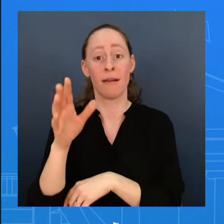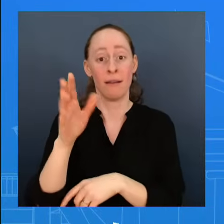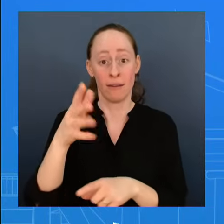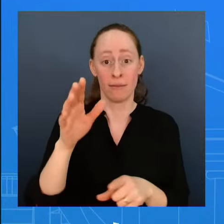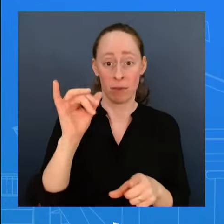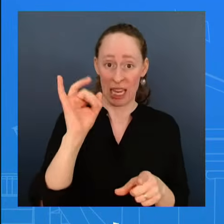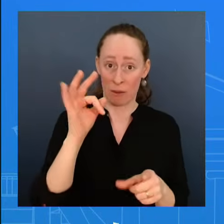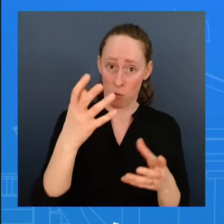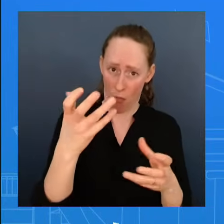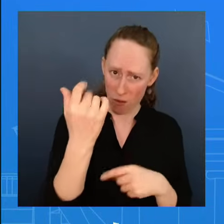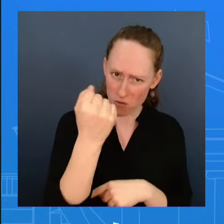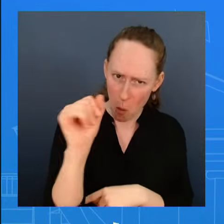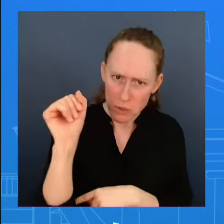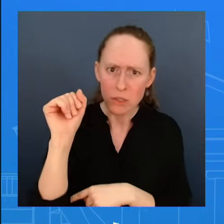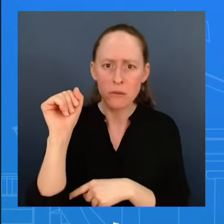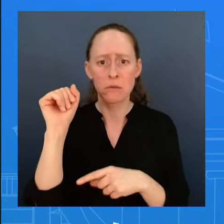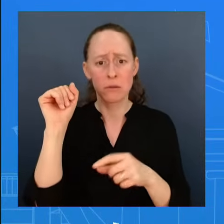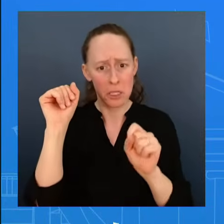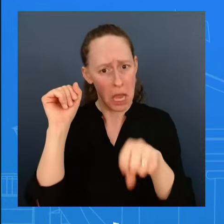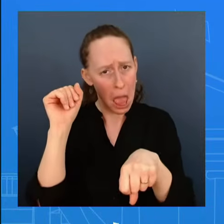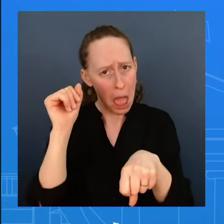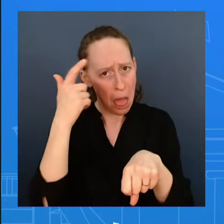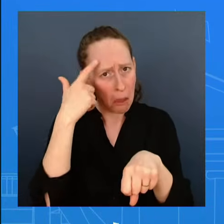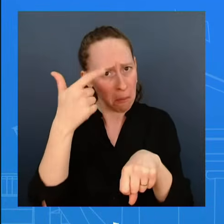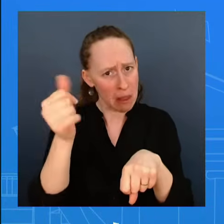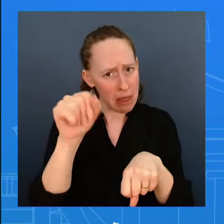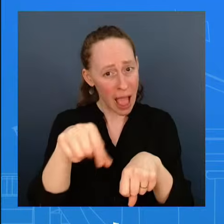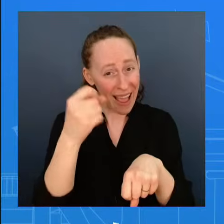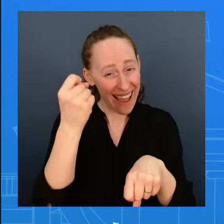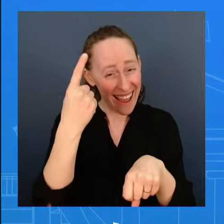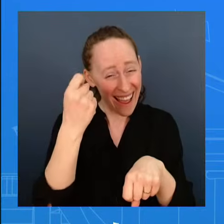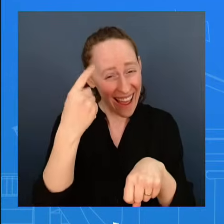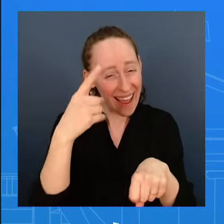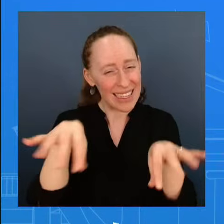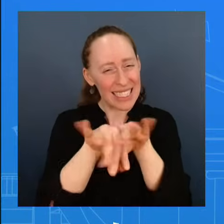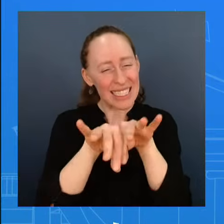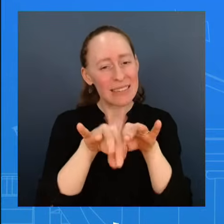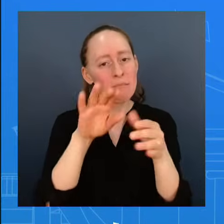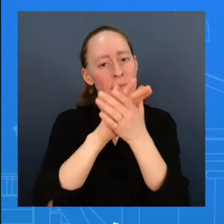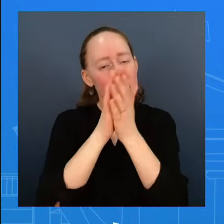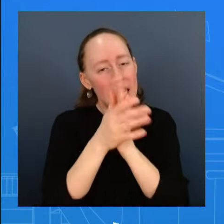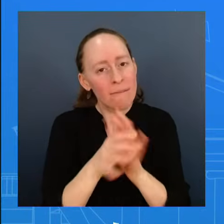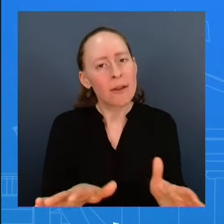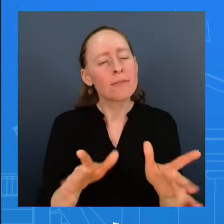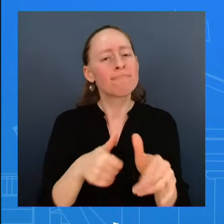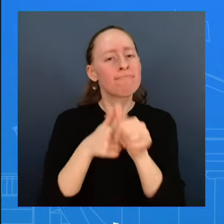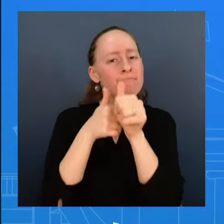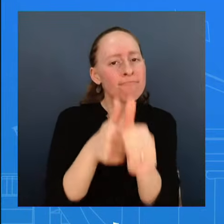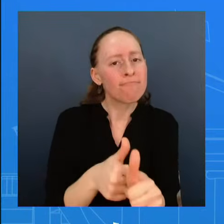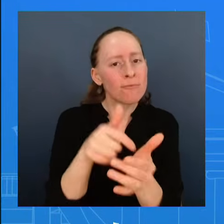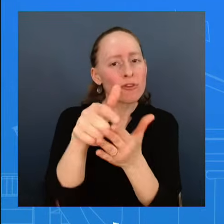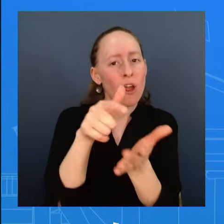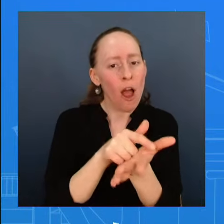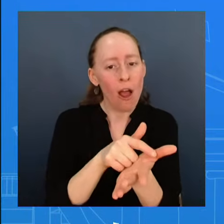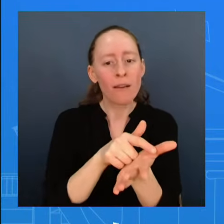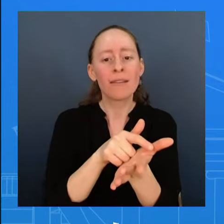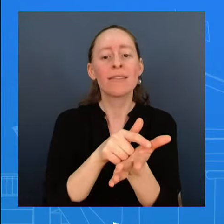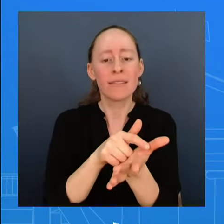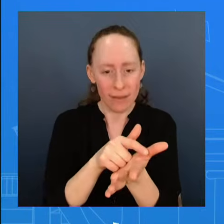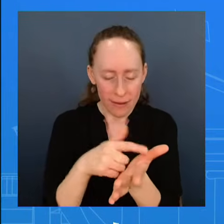in a peaceful way within the law. And we're going to continue to call out hateful speech as we have been. The Press: One more. One more, Karine. Ms. Jean-Pierre: Thanks, everybody.